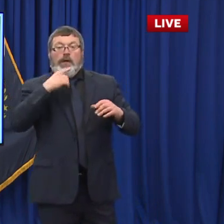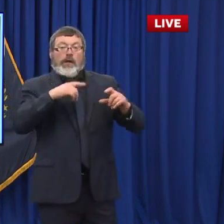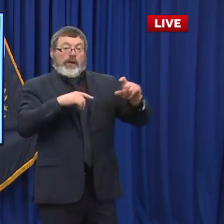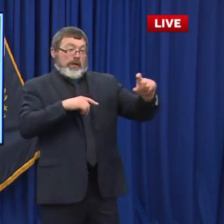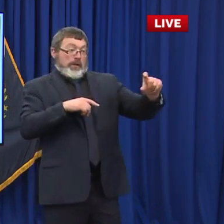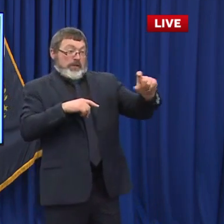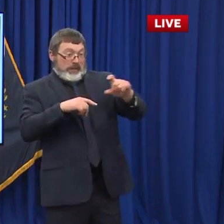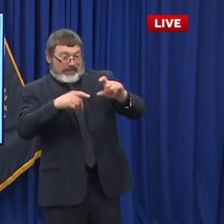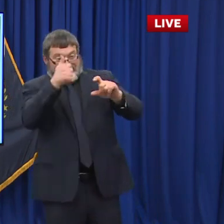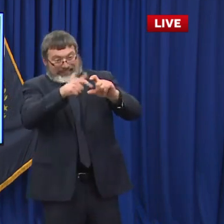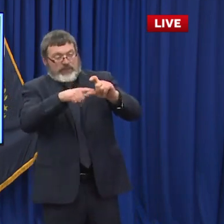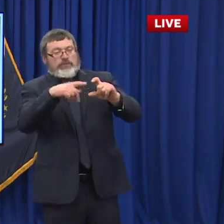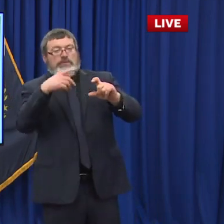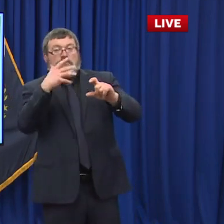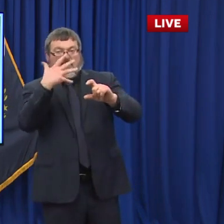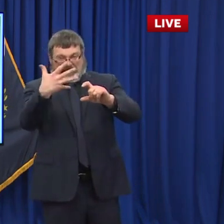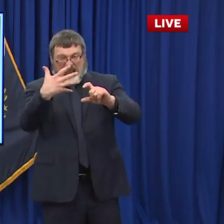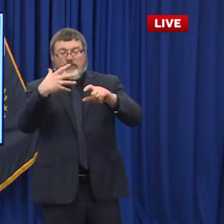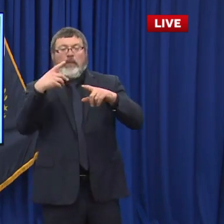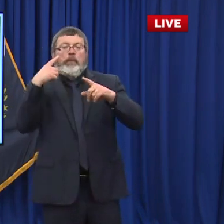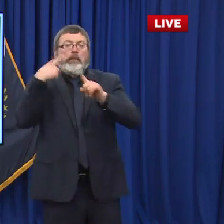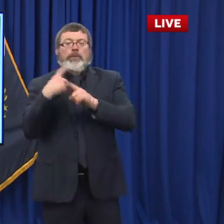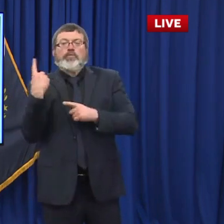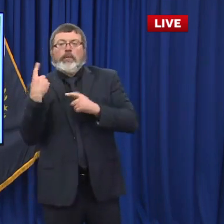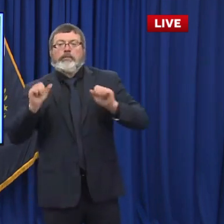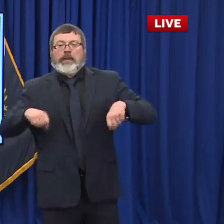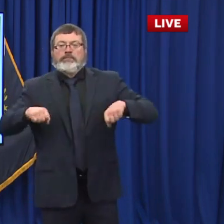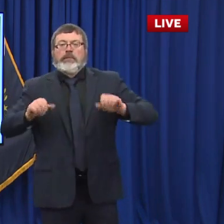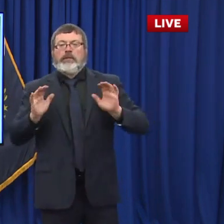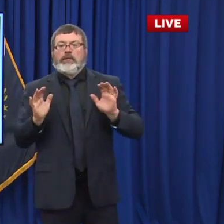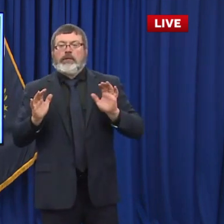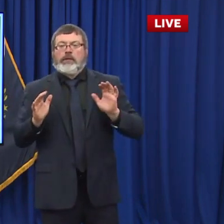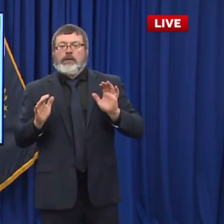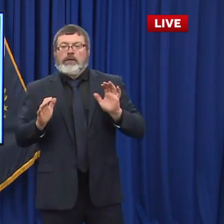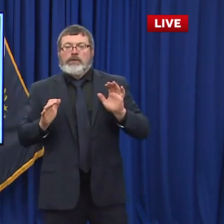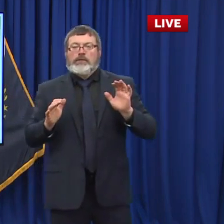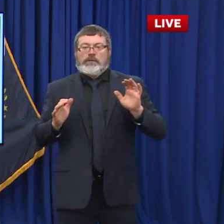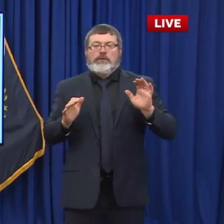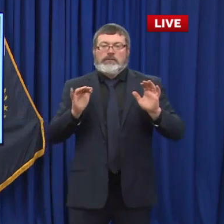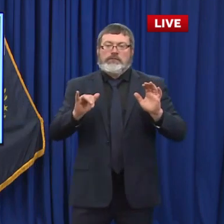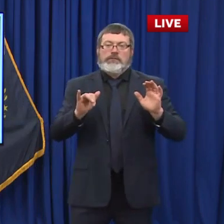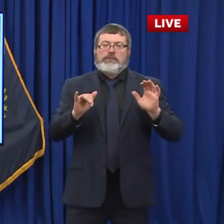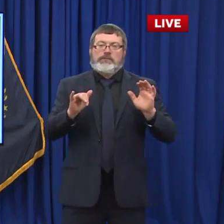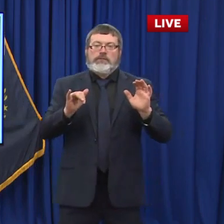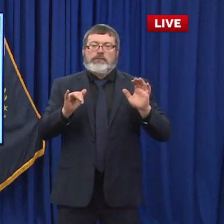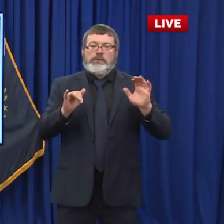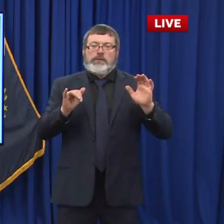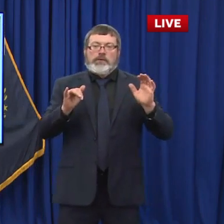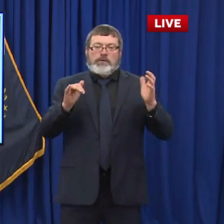IT IS TYPICALLY ONE EXTRA DOSE HER BIO. PER VIAL.